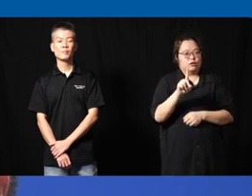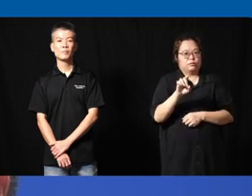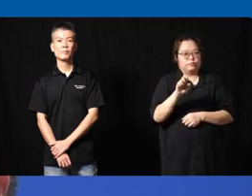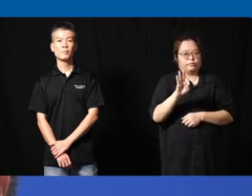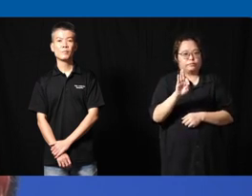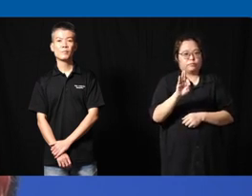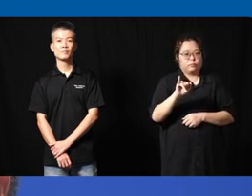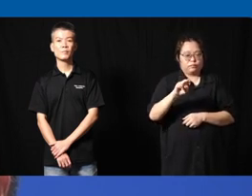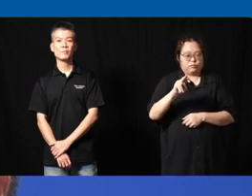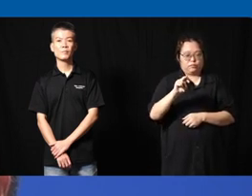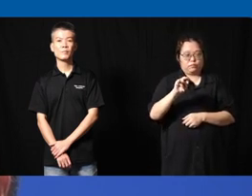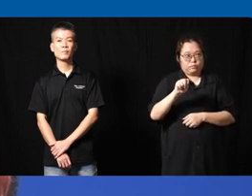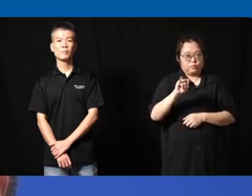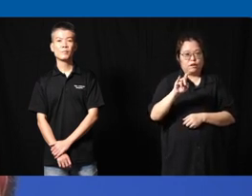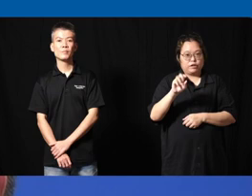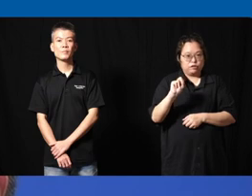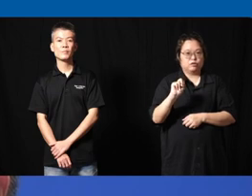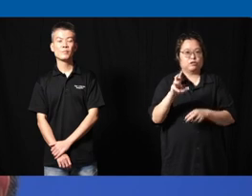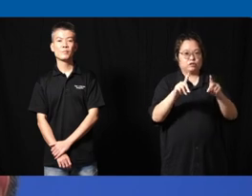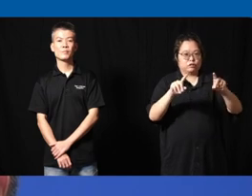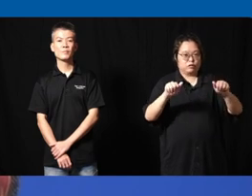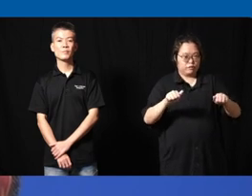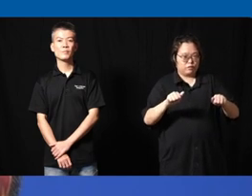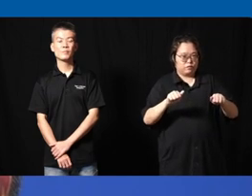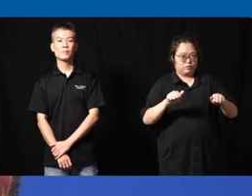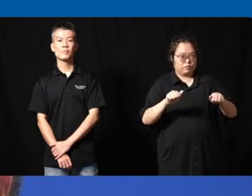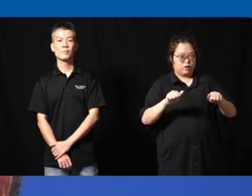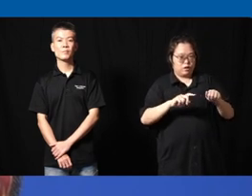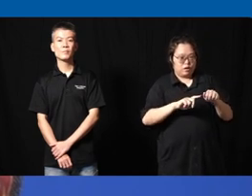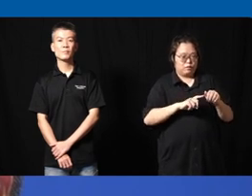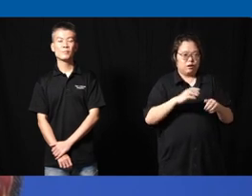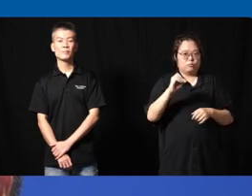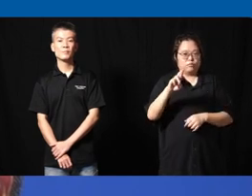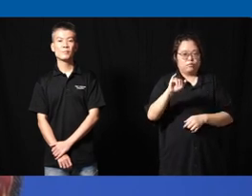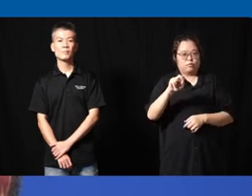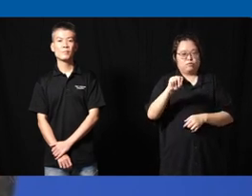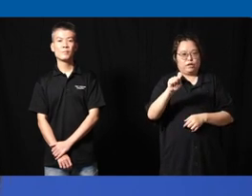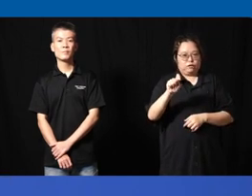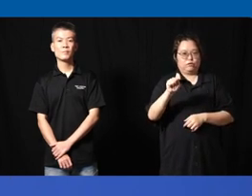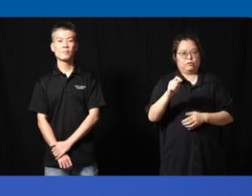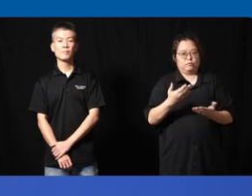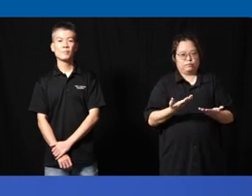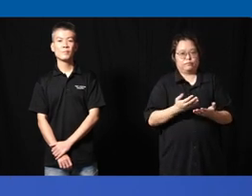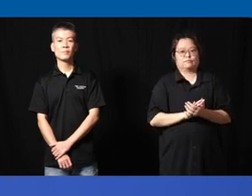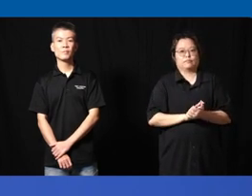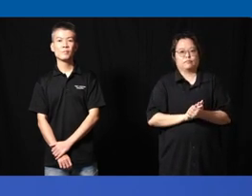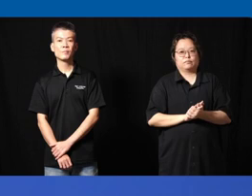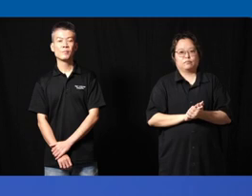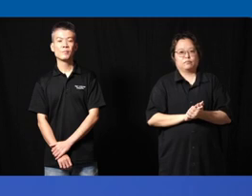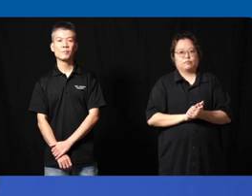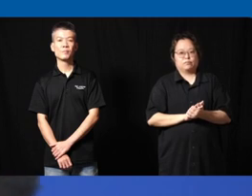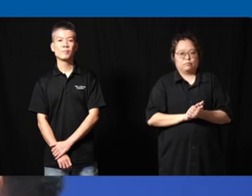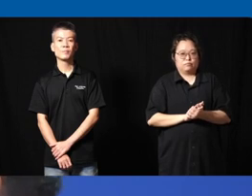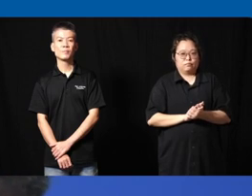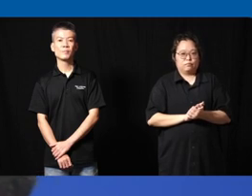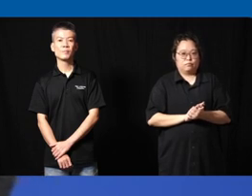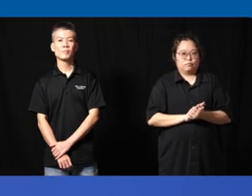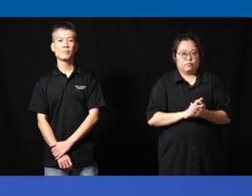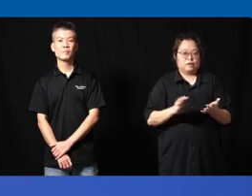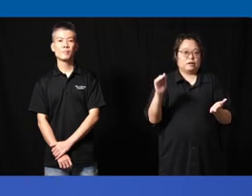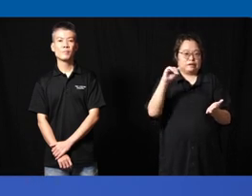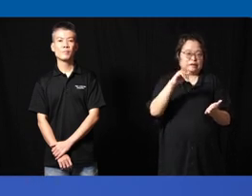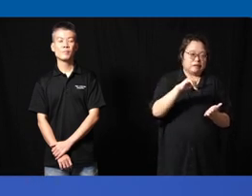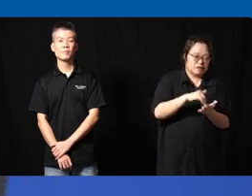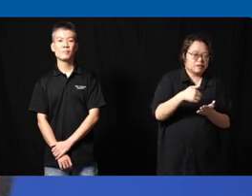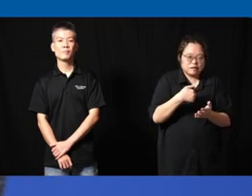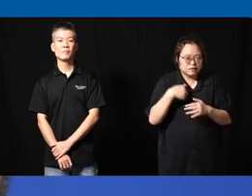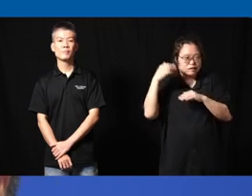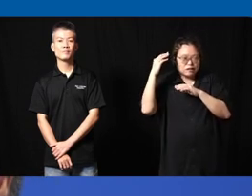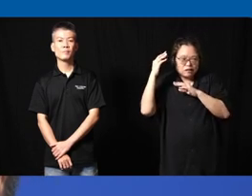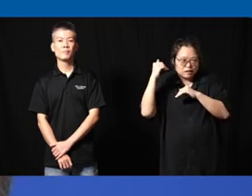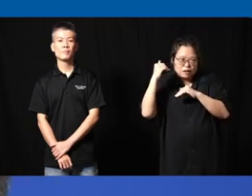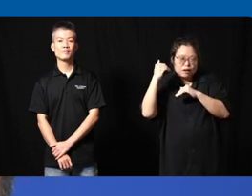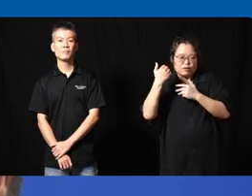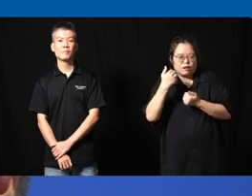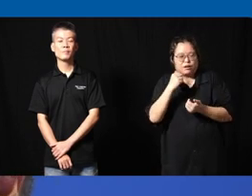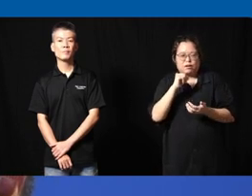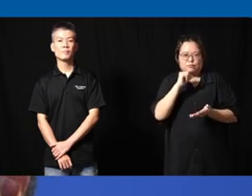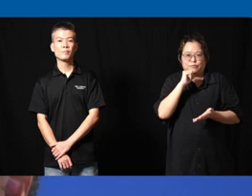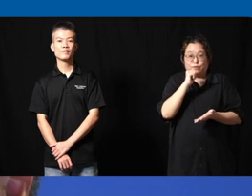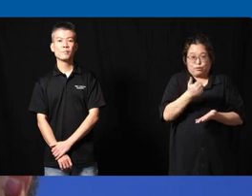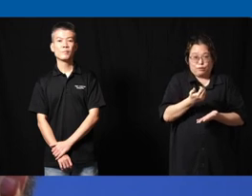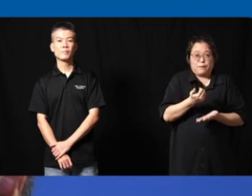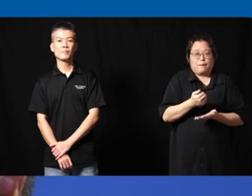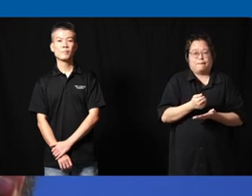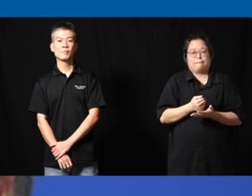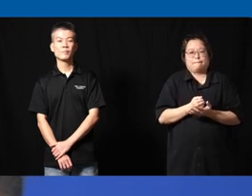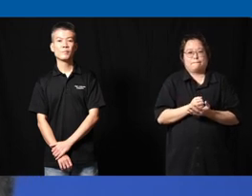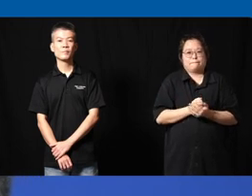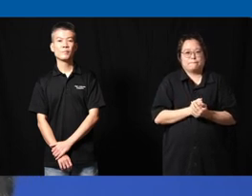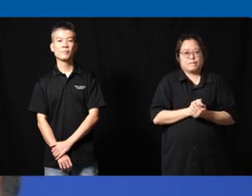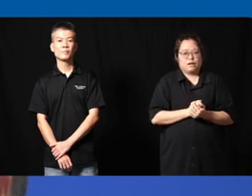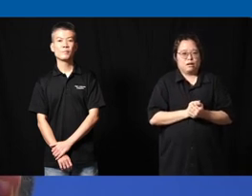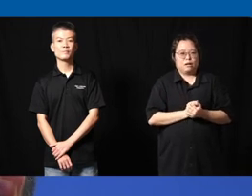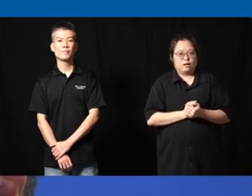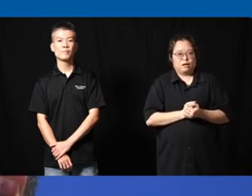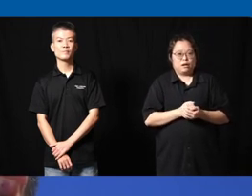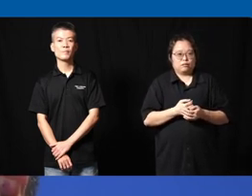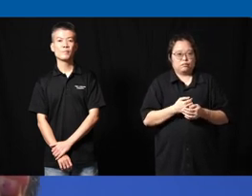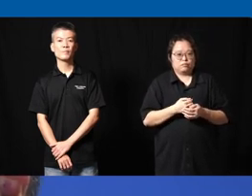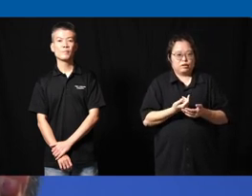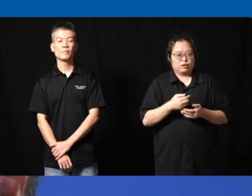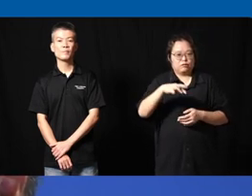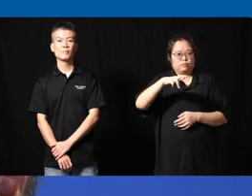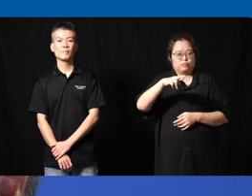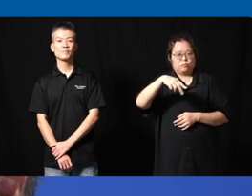um disabled in orientation um again I hope I'm not over um over interpreting the provocation